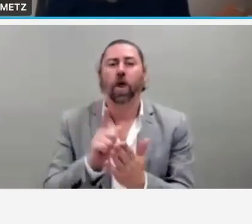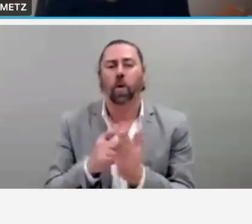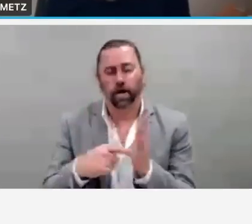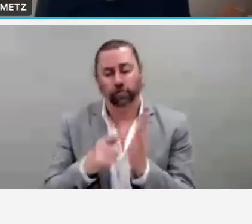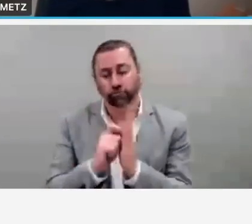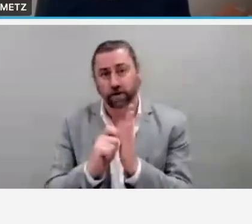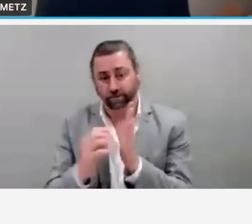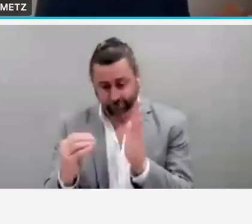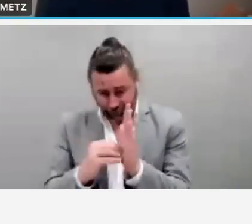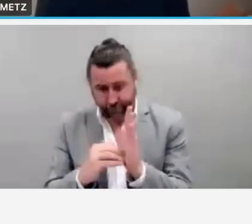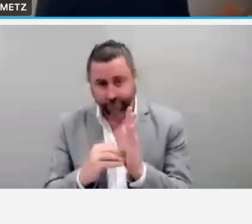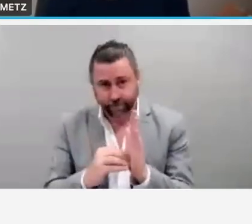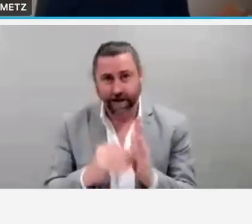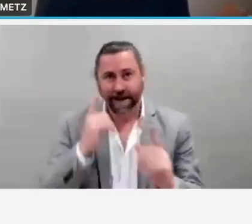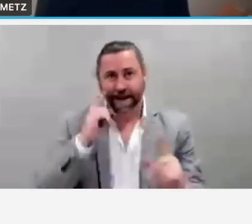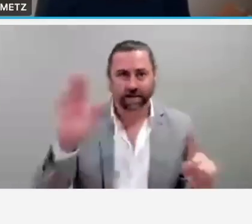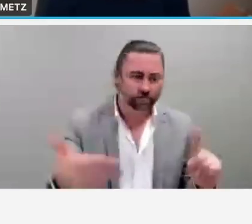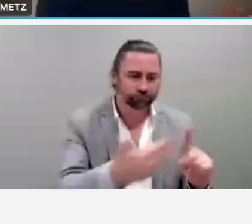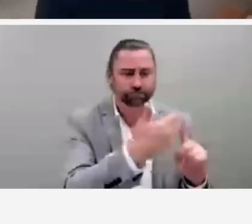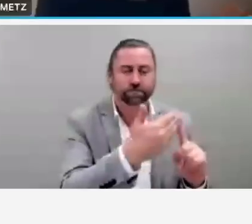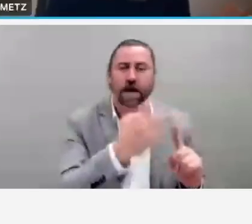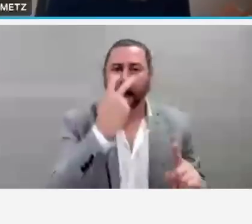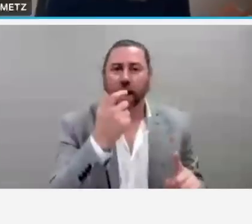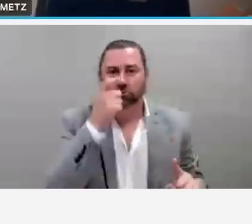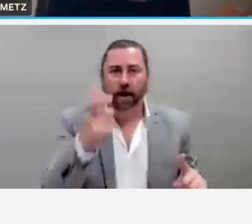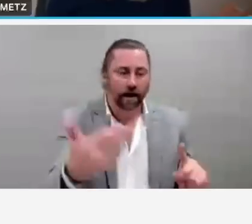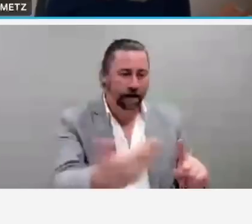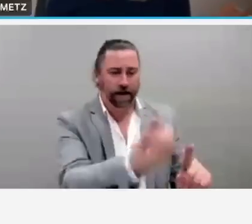streamlined entry point to aged care but we also want